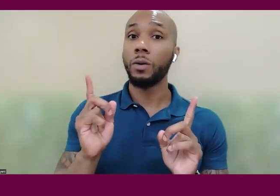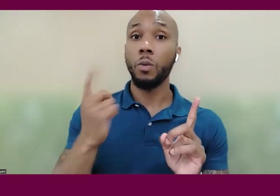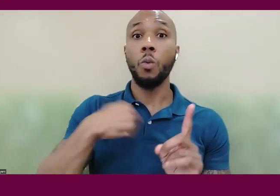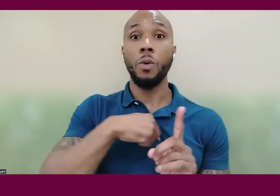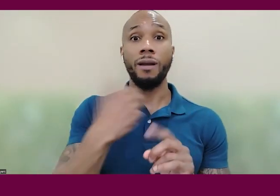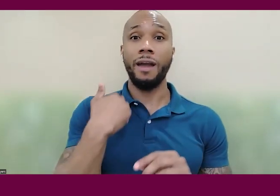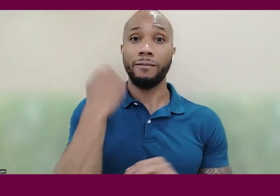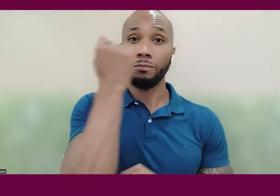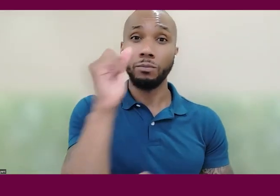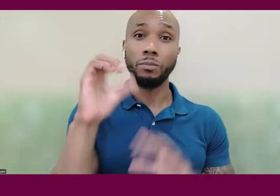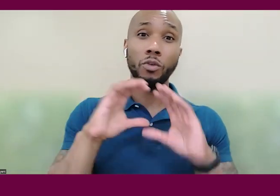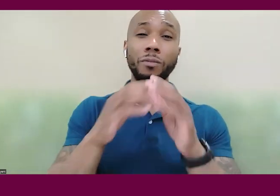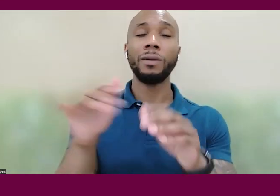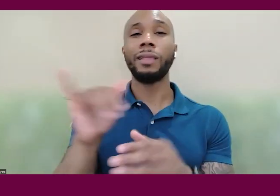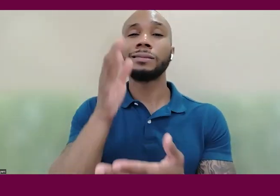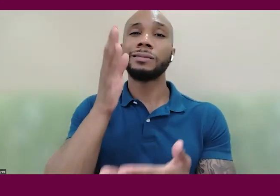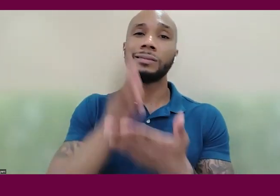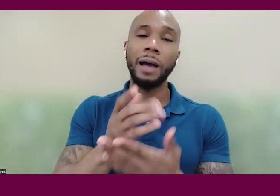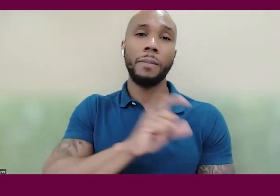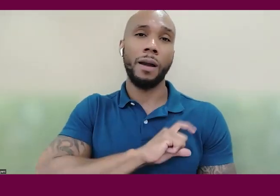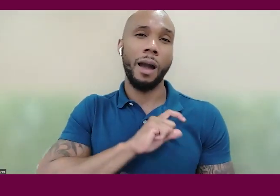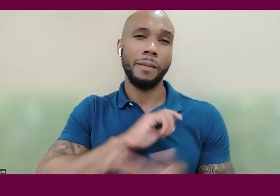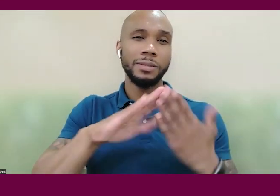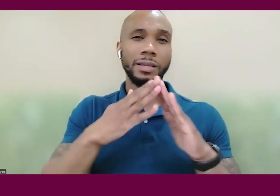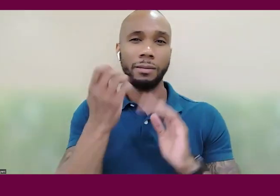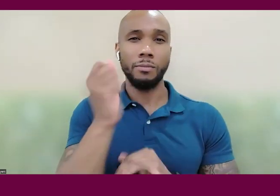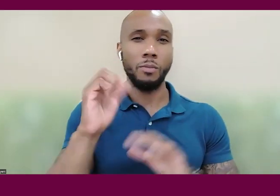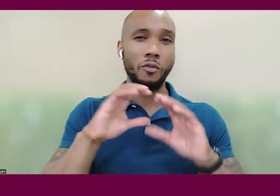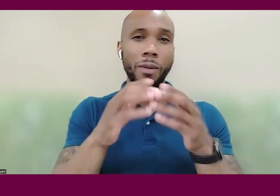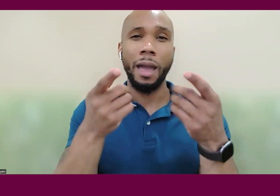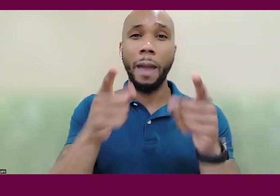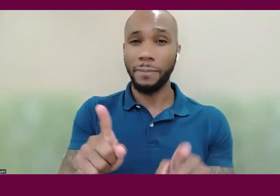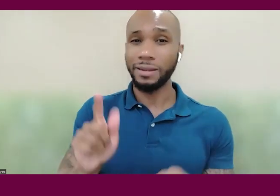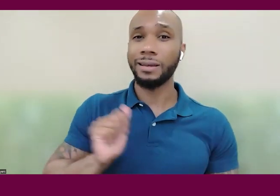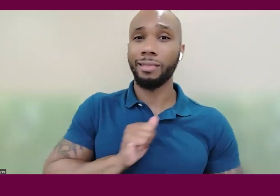movements like the Stop Cop City movement currently happening in Atlanta.